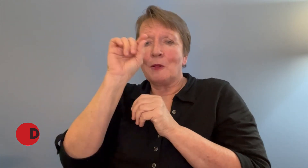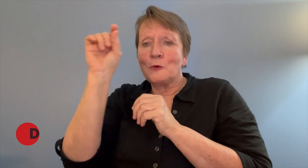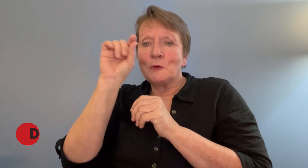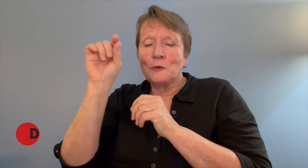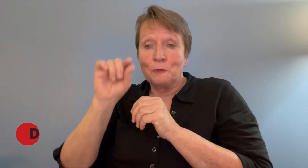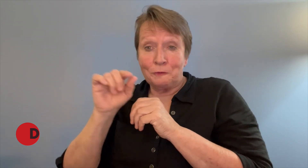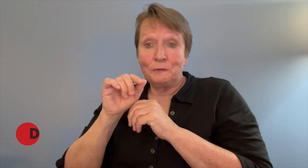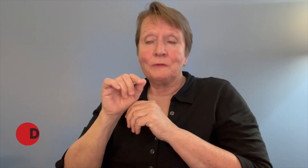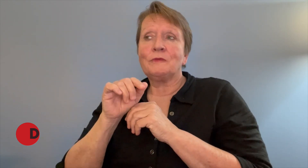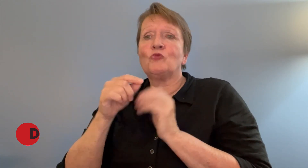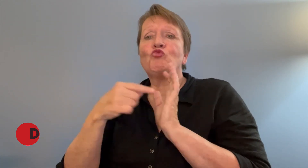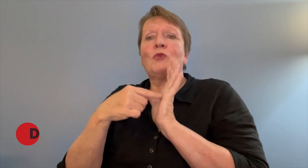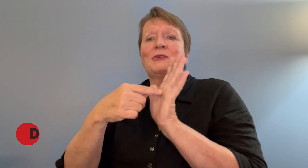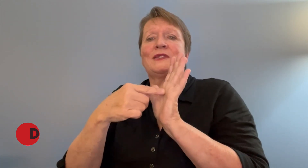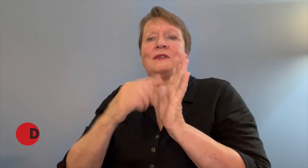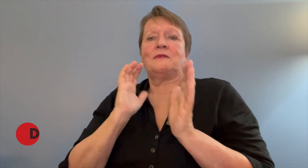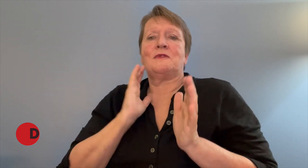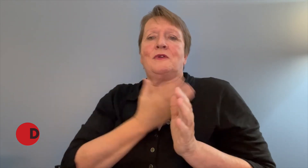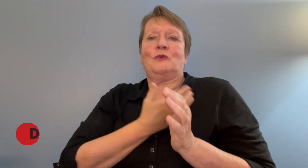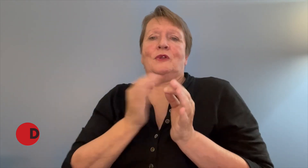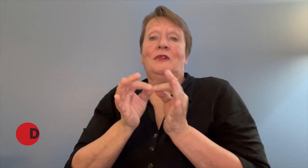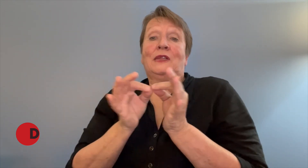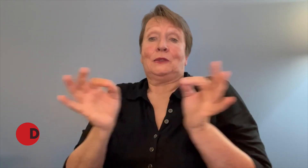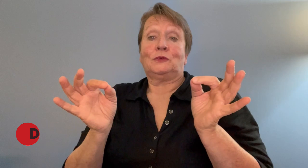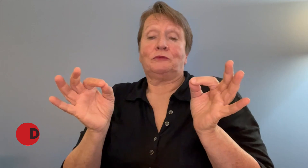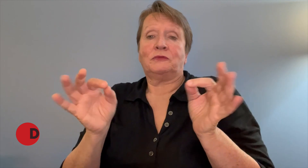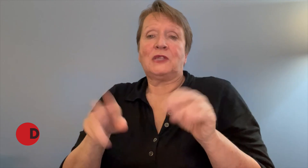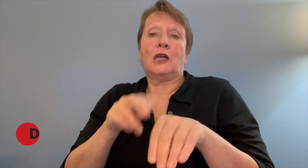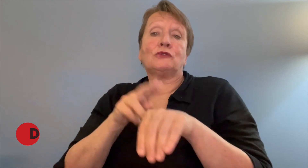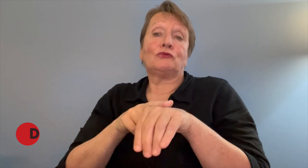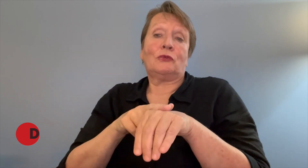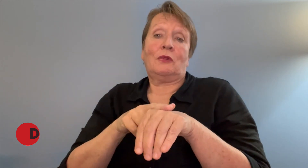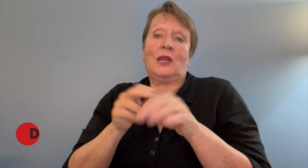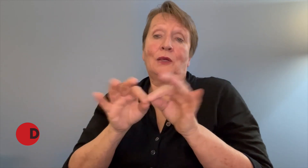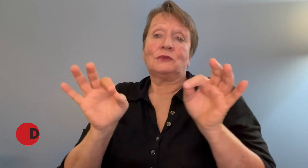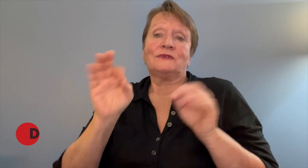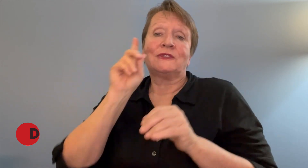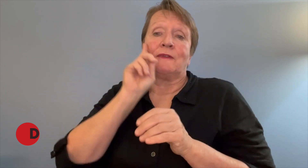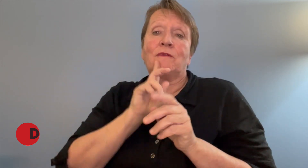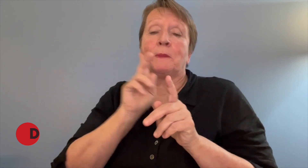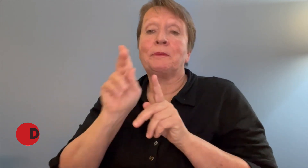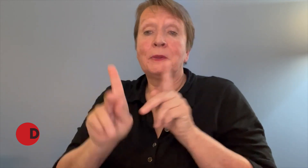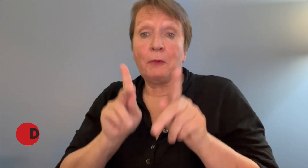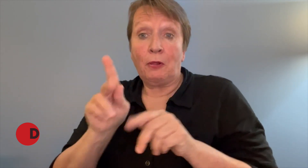a flag, blue with yellow stripes representing our sign languages